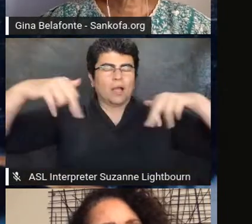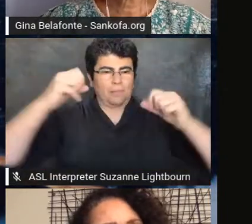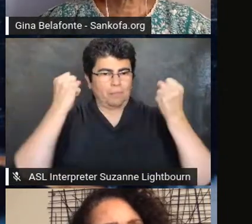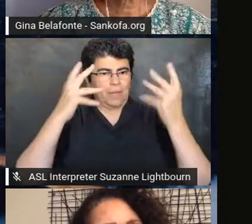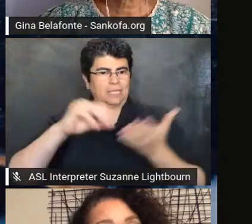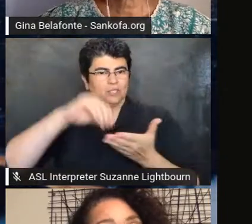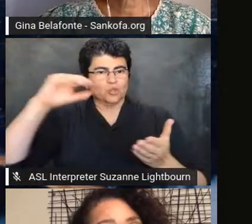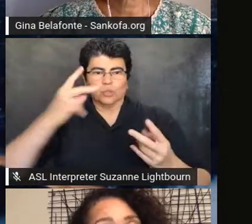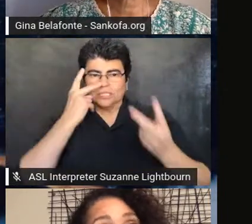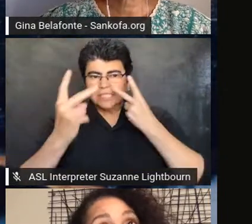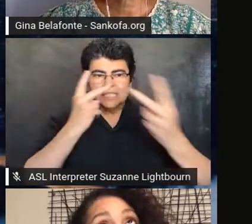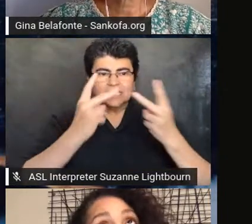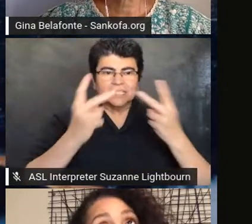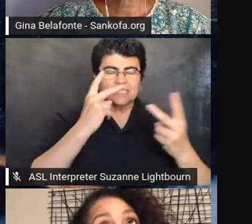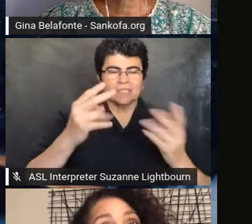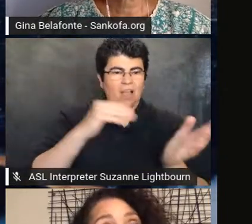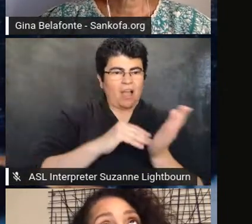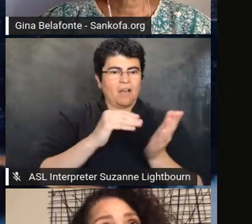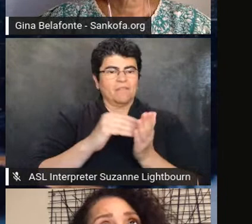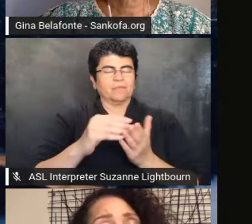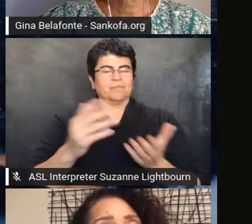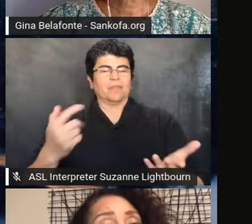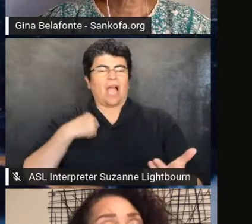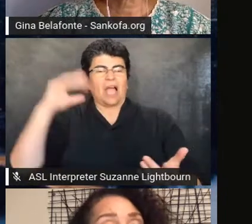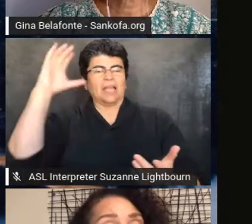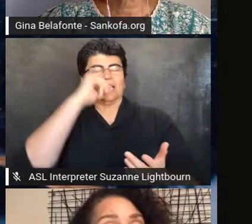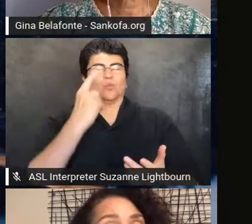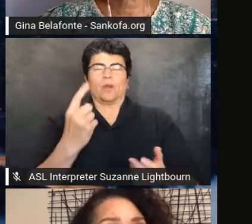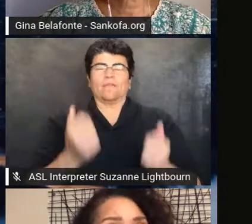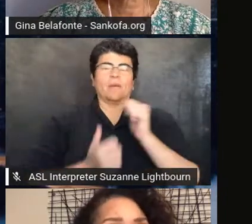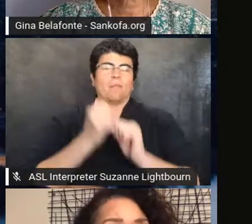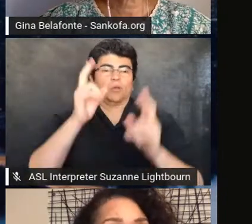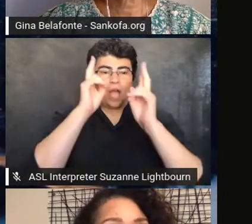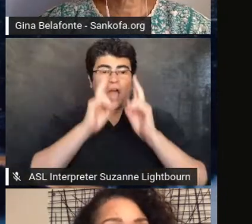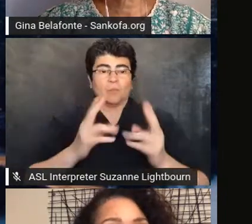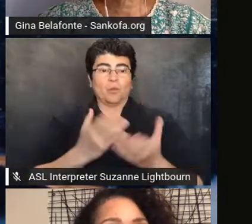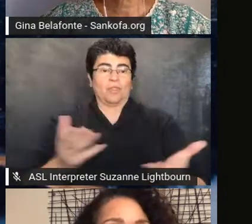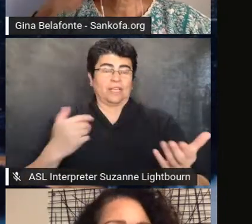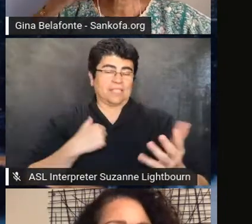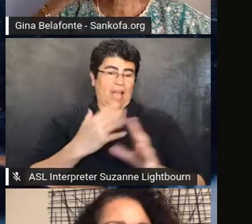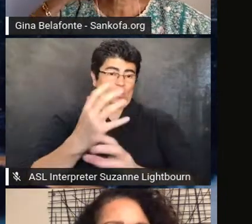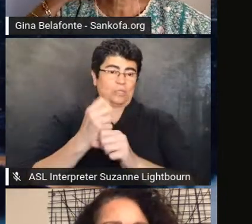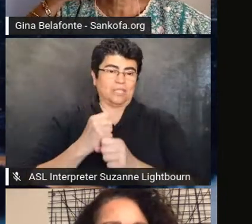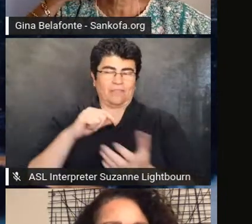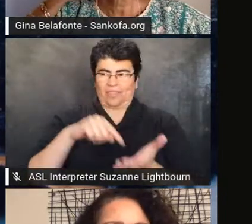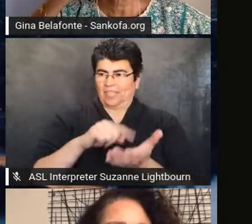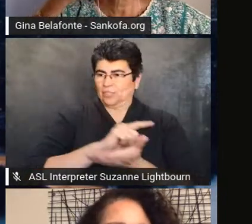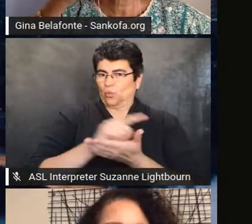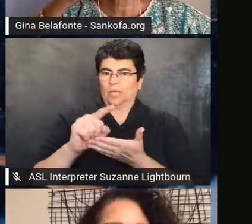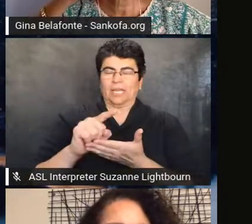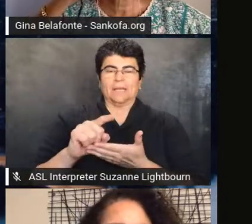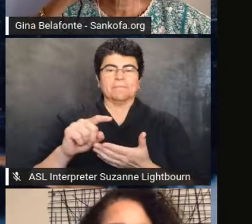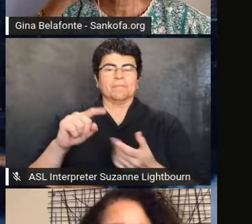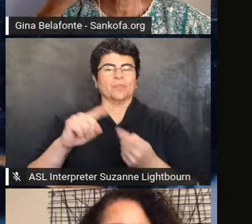And one of the most honorable things that I received, it was this week, was to hear a student say